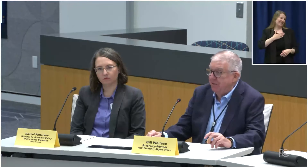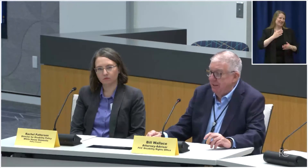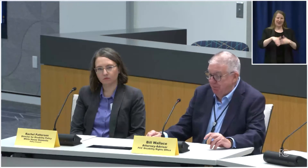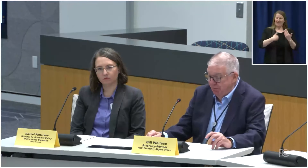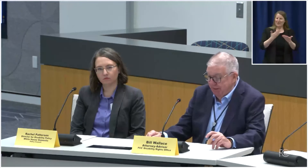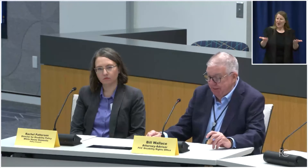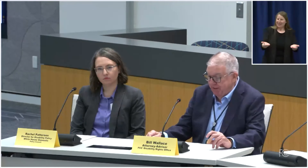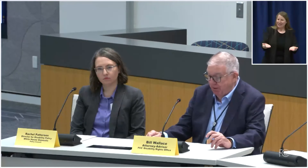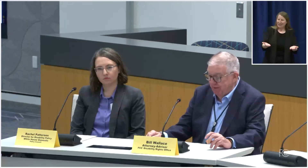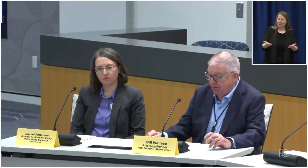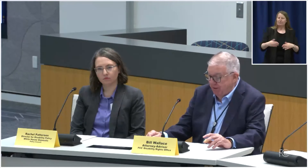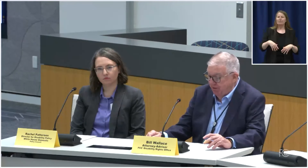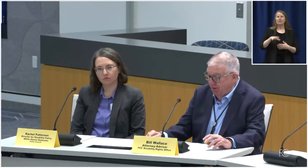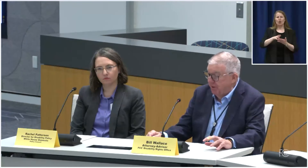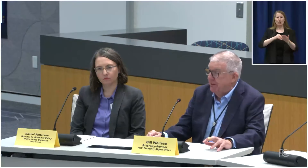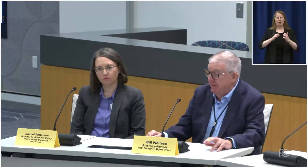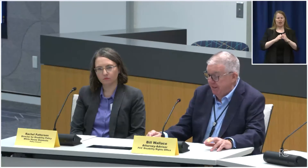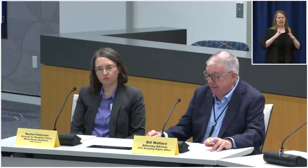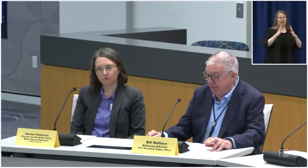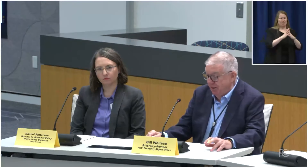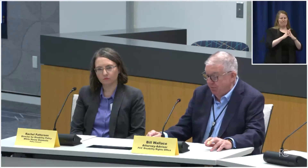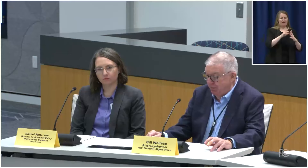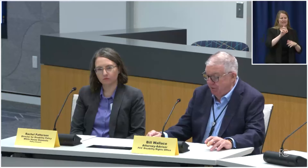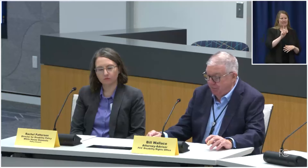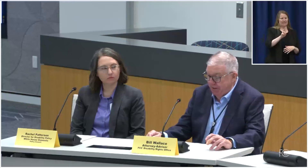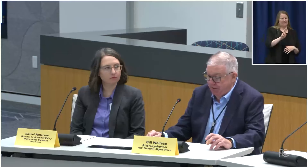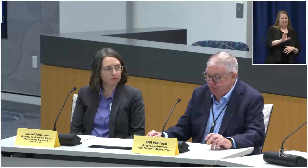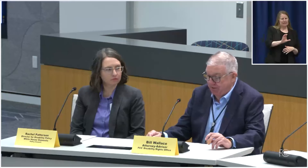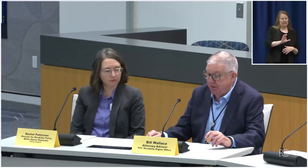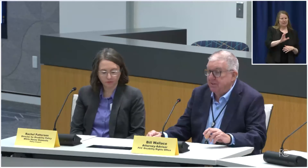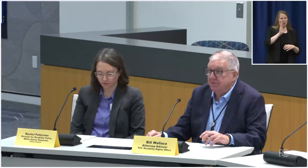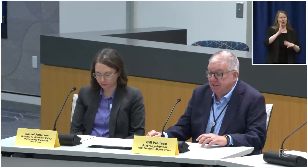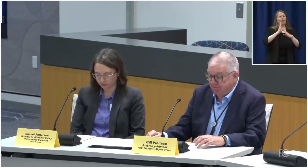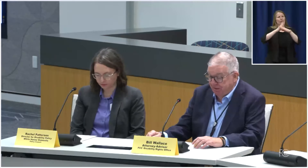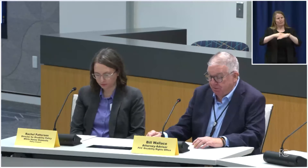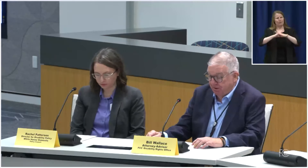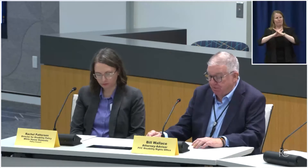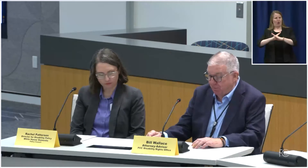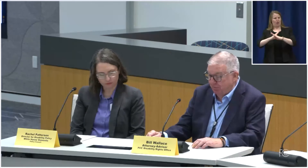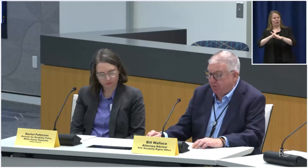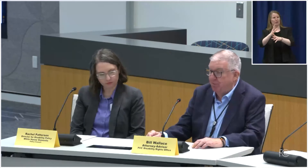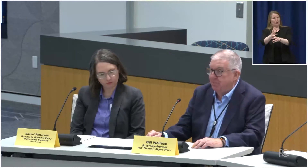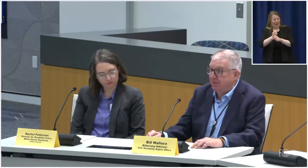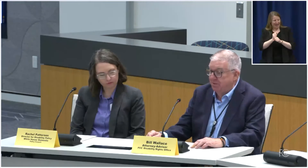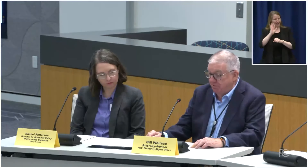ADVISOR IN THE FCC'S DISABILITY OFFICE I'M A WHITE MAN WITH GLASSES AND